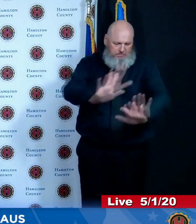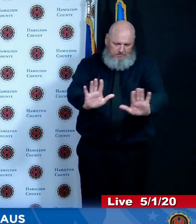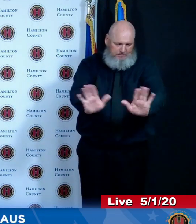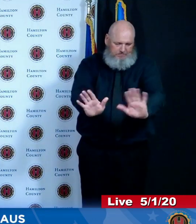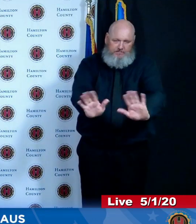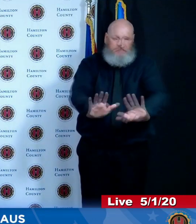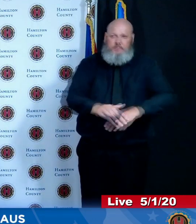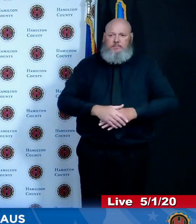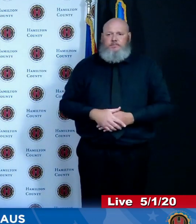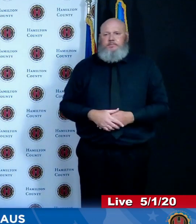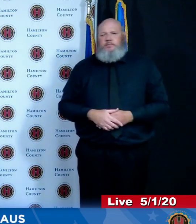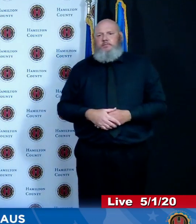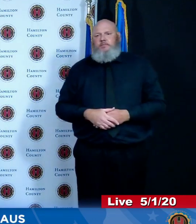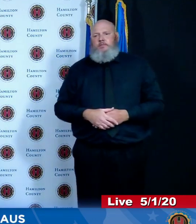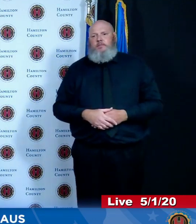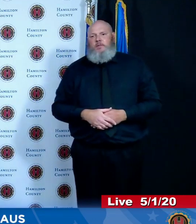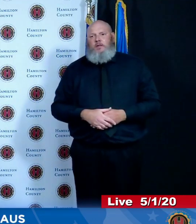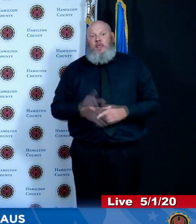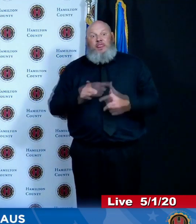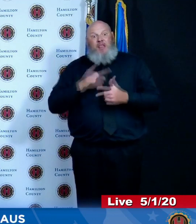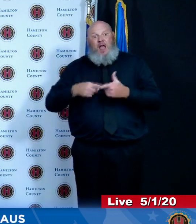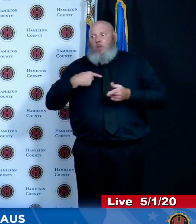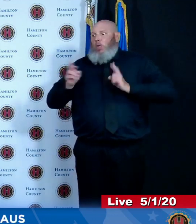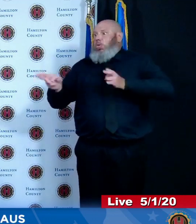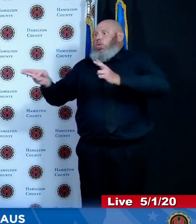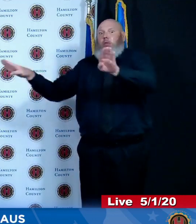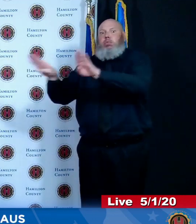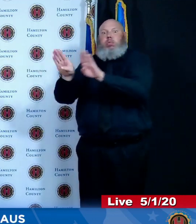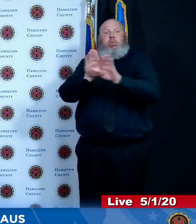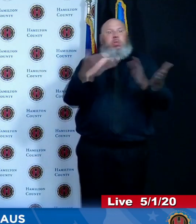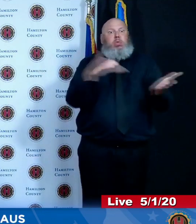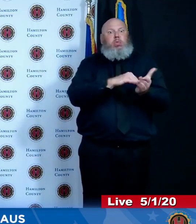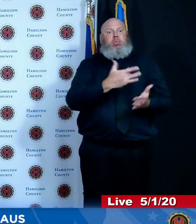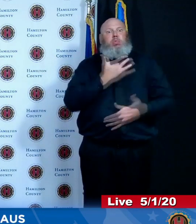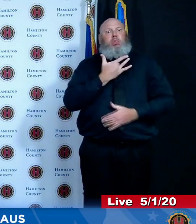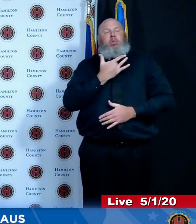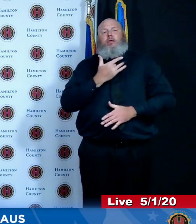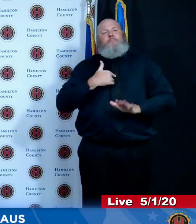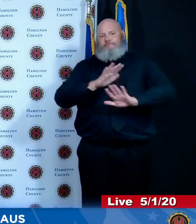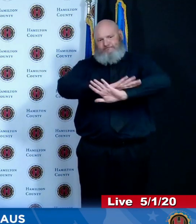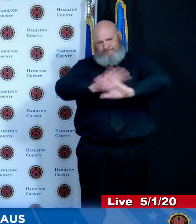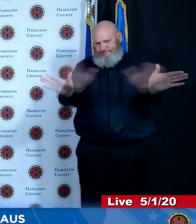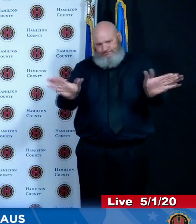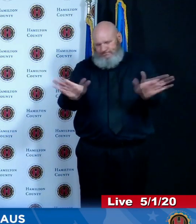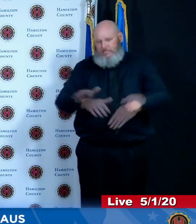in that boat so we'll be back on Monday I again I don't know if you all can see